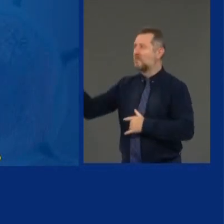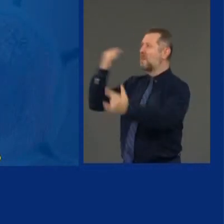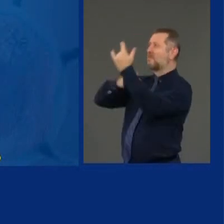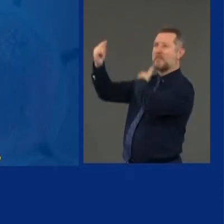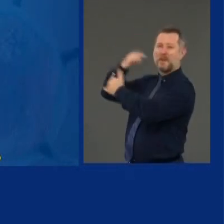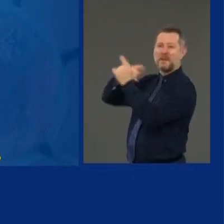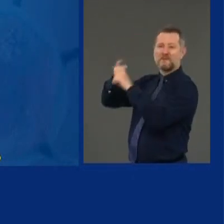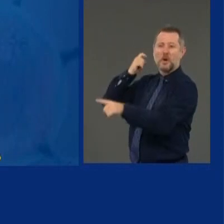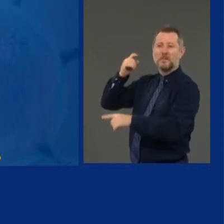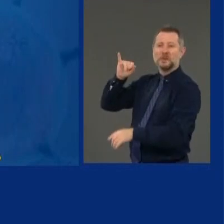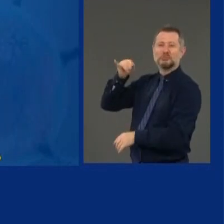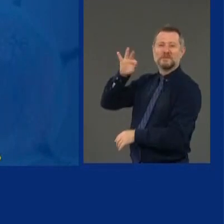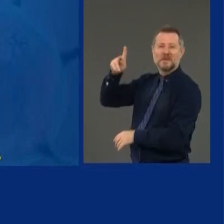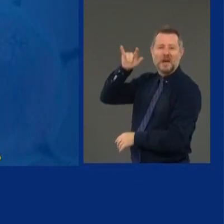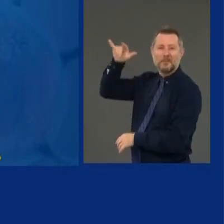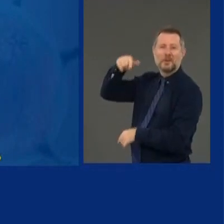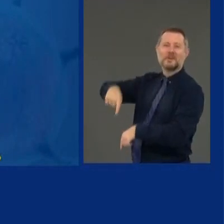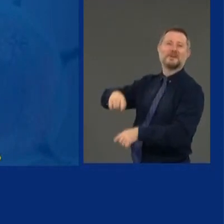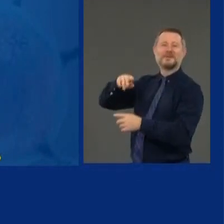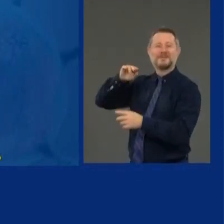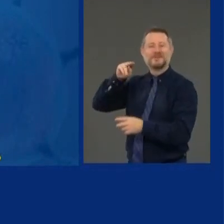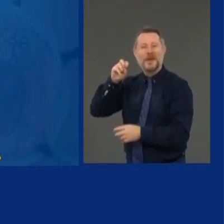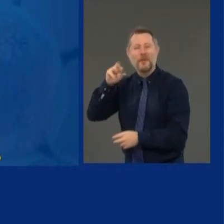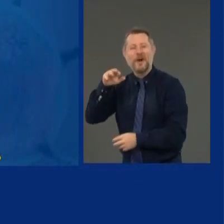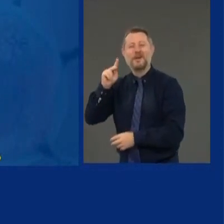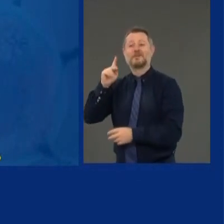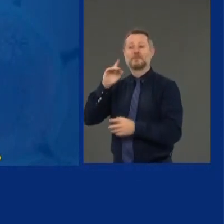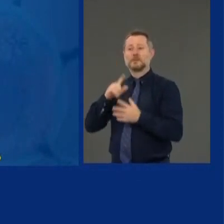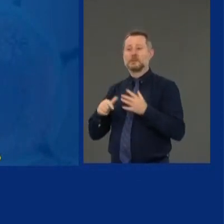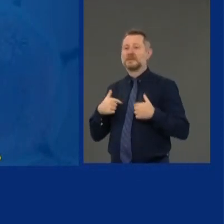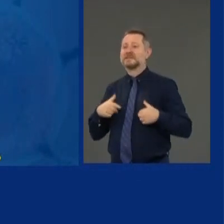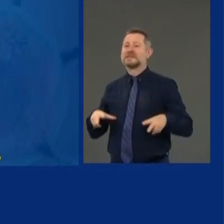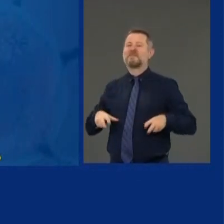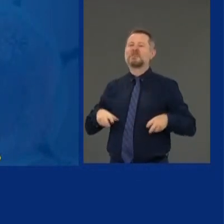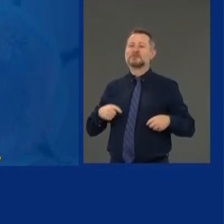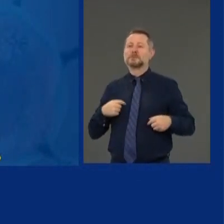YORK. THAT'S HOW WE GOT HERE IN THE FIRST PLACE.